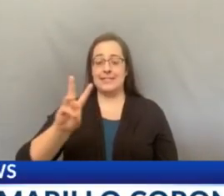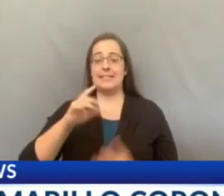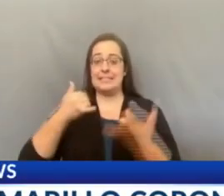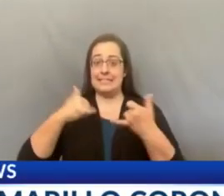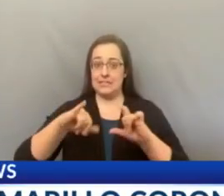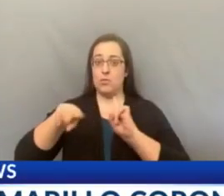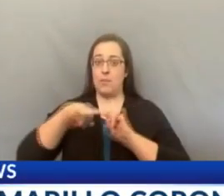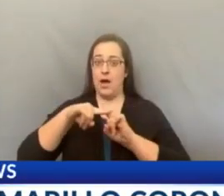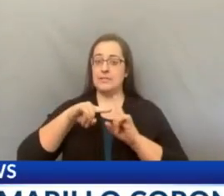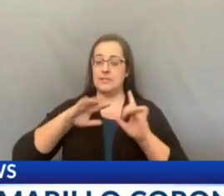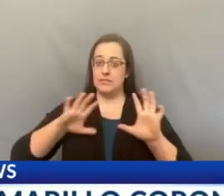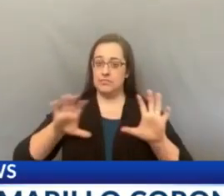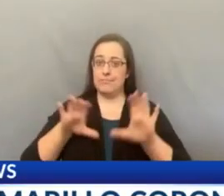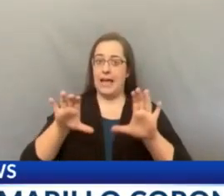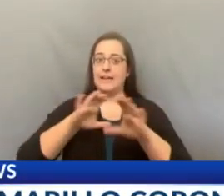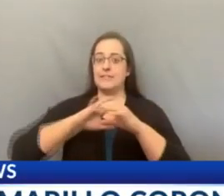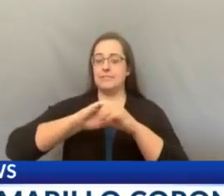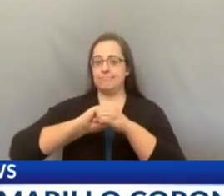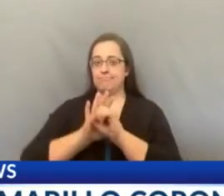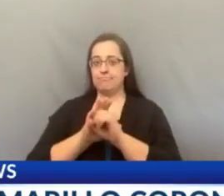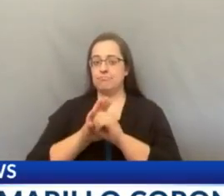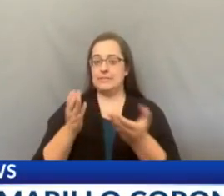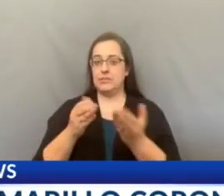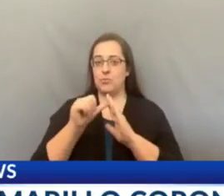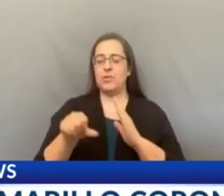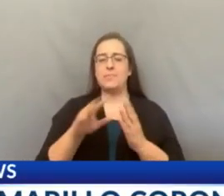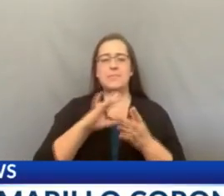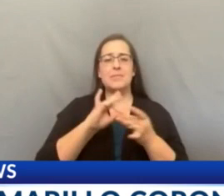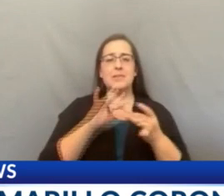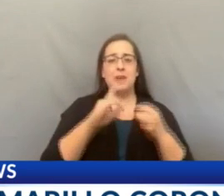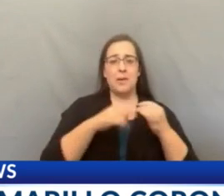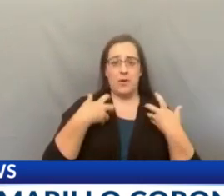POTTER IN RANDALL COUNTY THAT LEAVES US WITH 2216 ACTIVE CASES